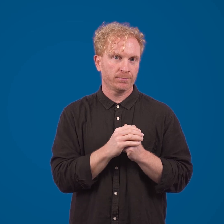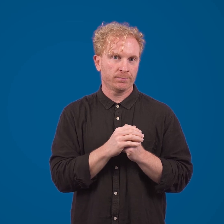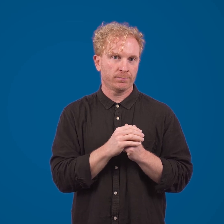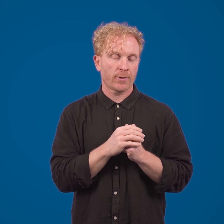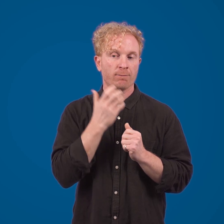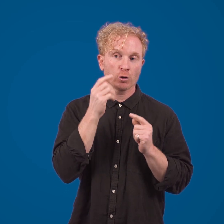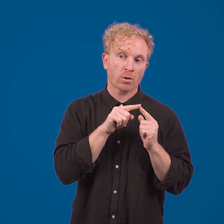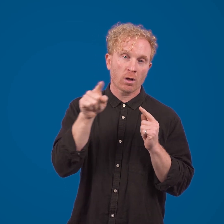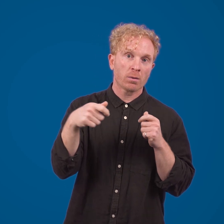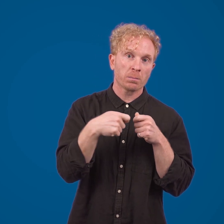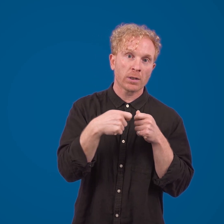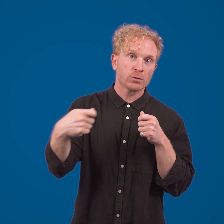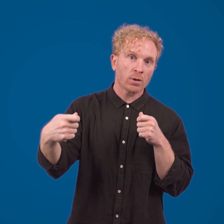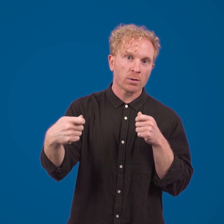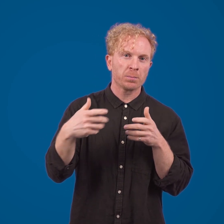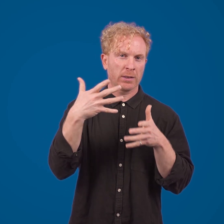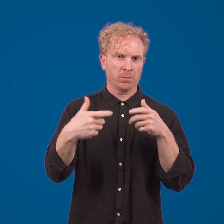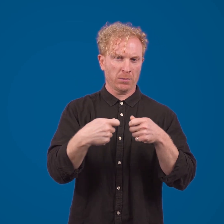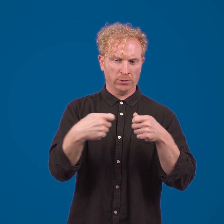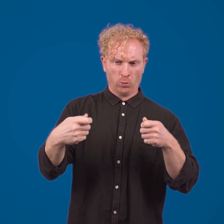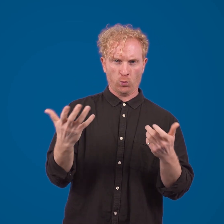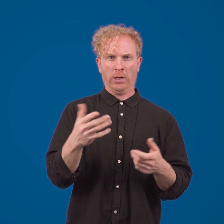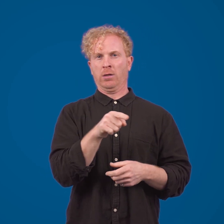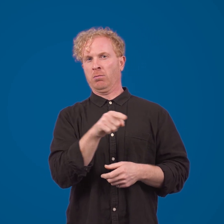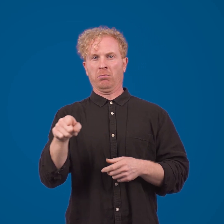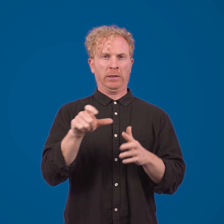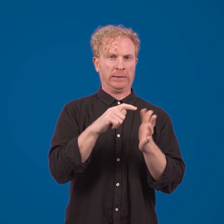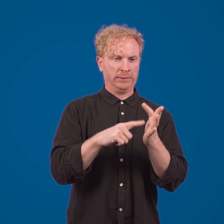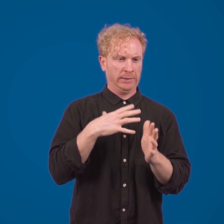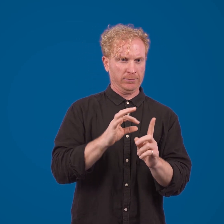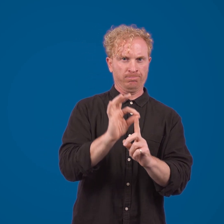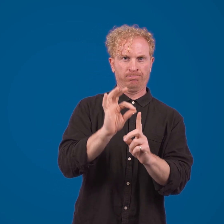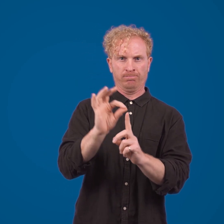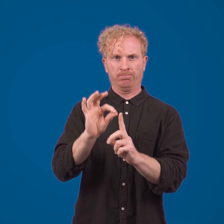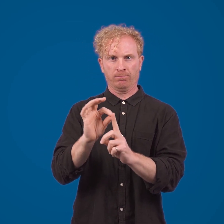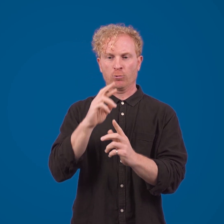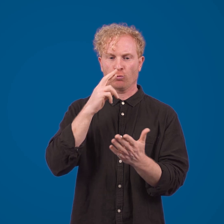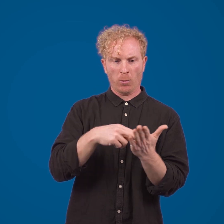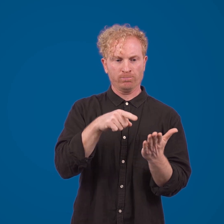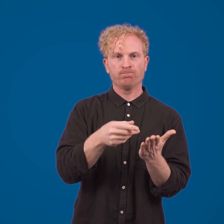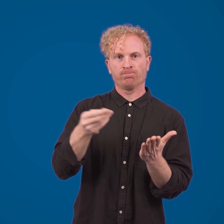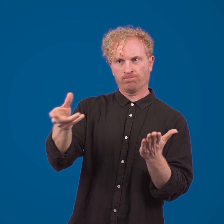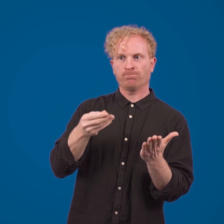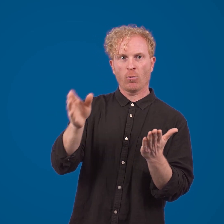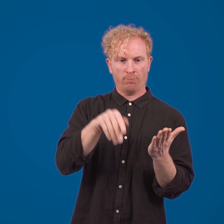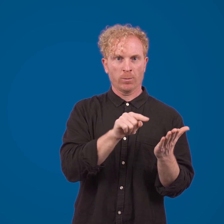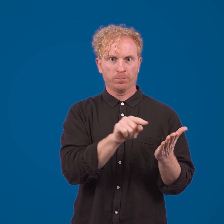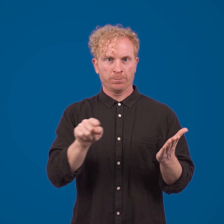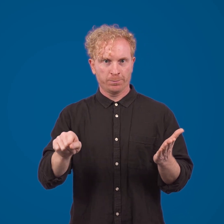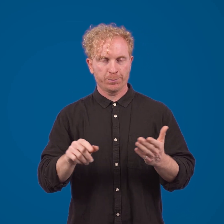Future measures refer to measures where data needs to be developed to report on them.